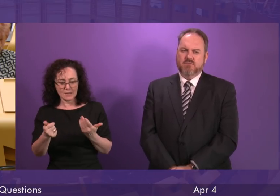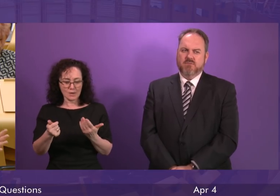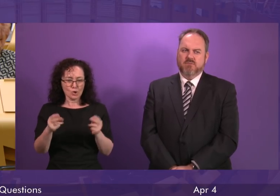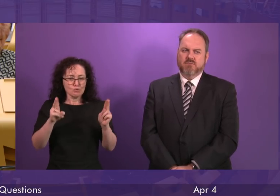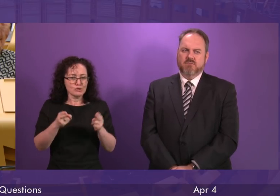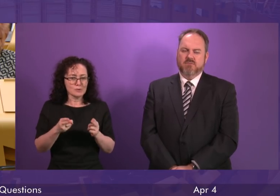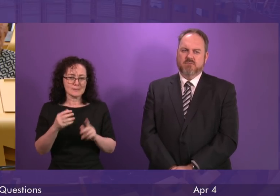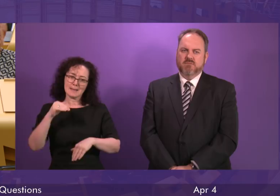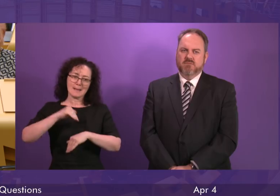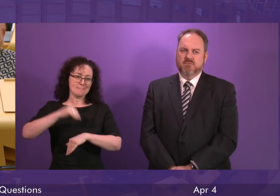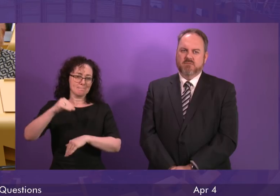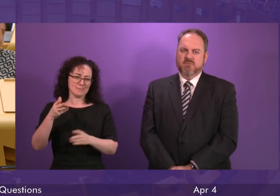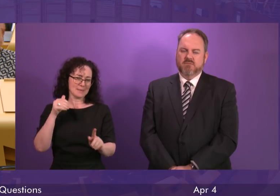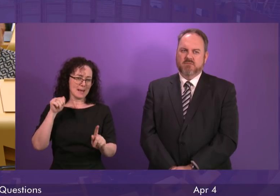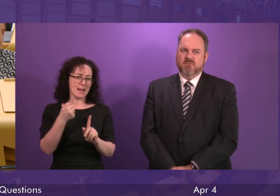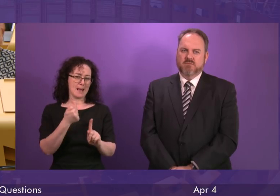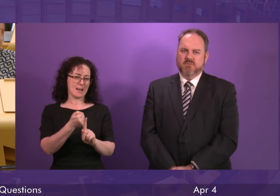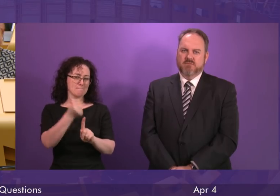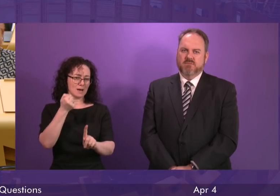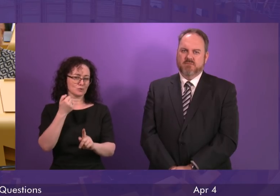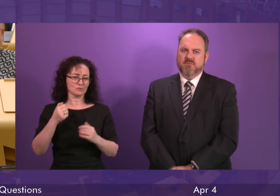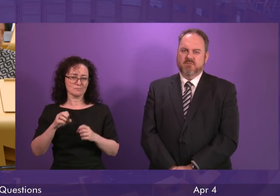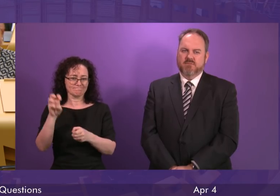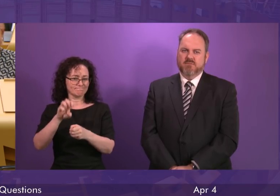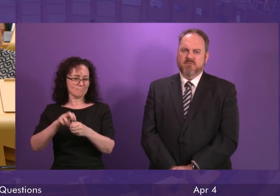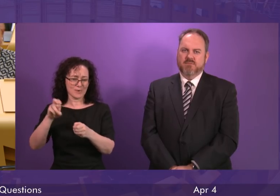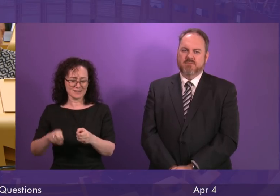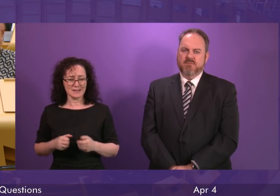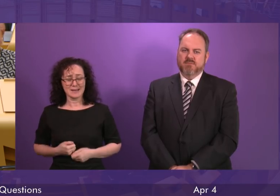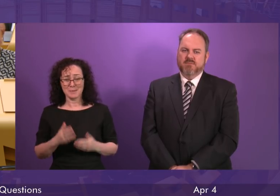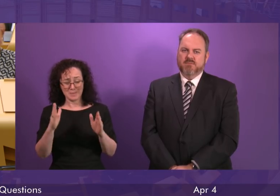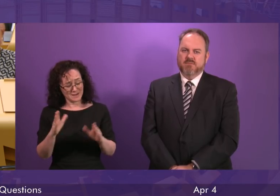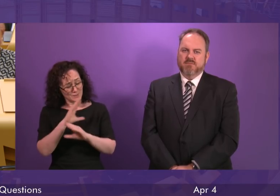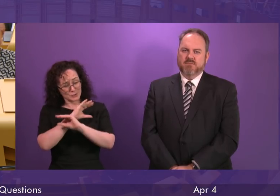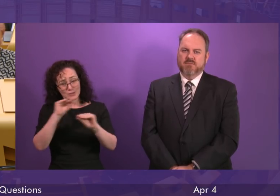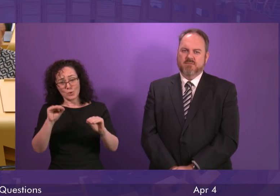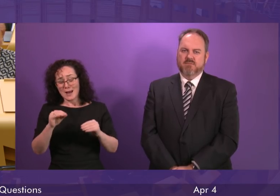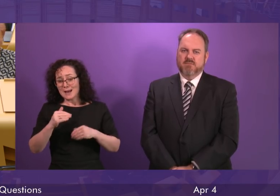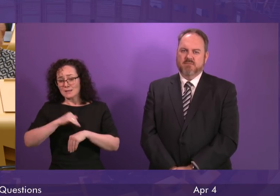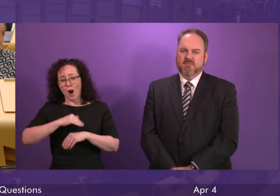I will be candid: no matter how much planning or contingency work we do, it will not be